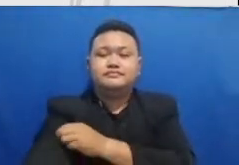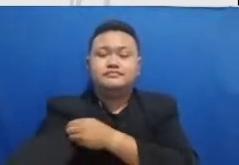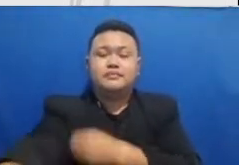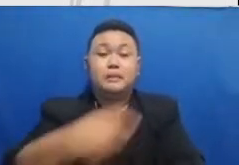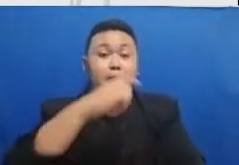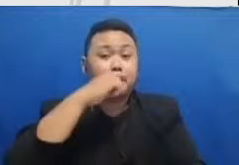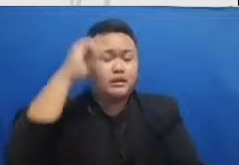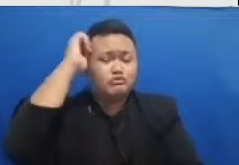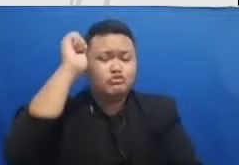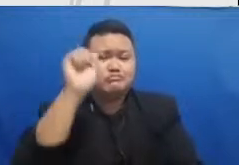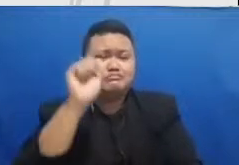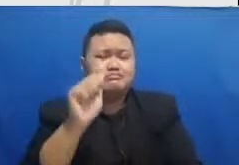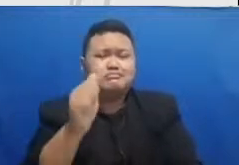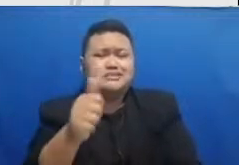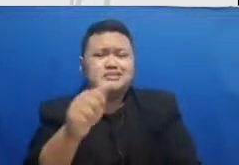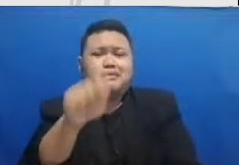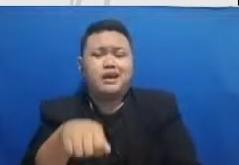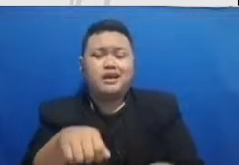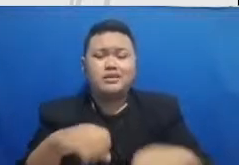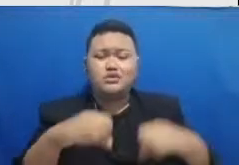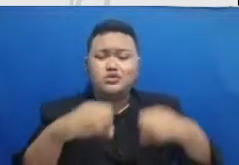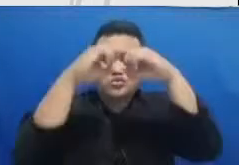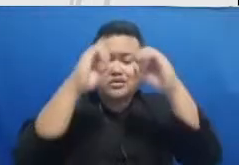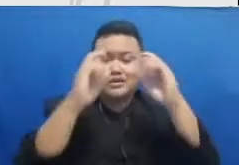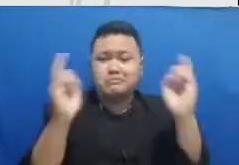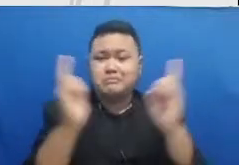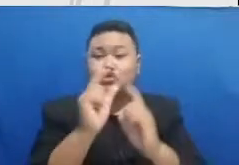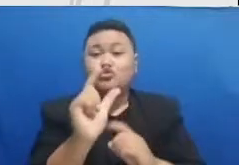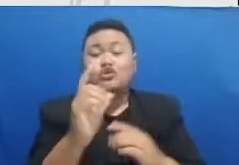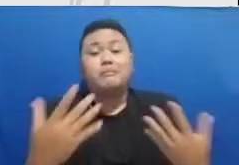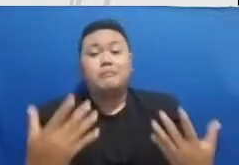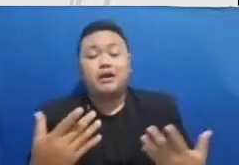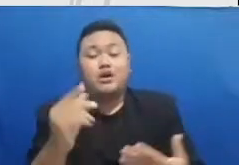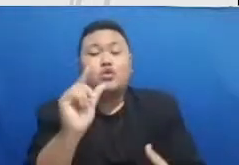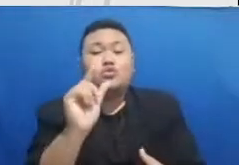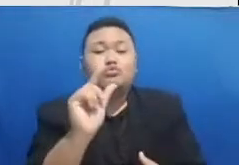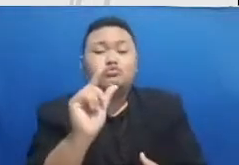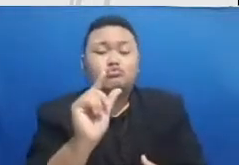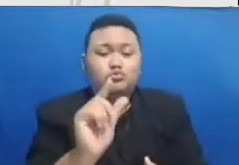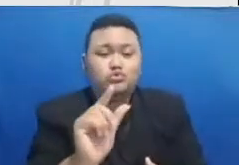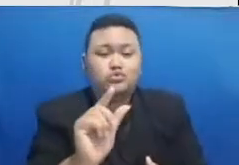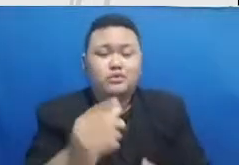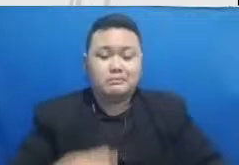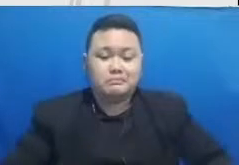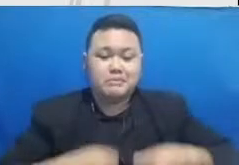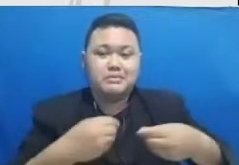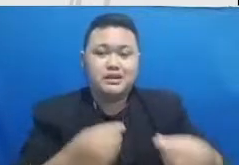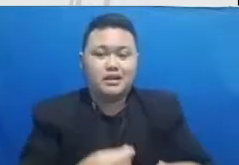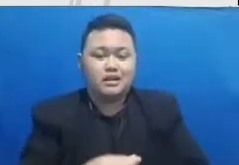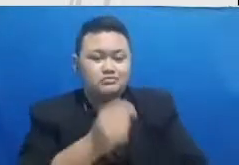provide intensive feedback For students, this might happen because